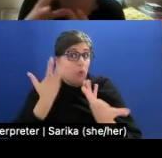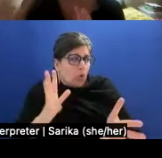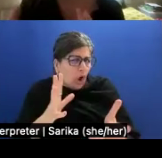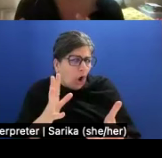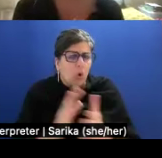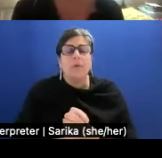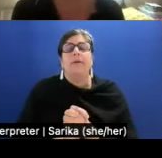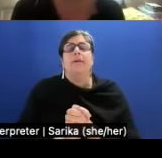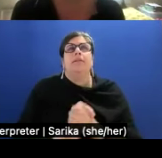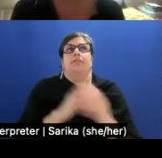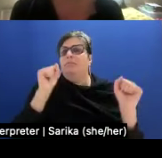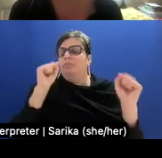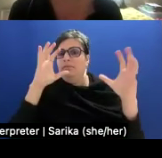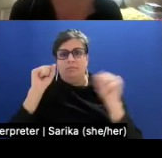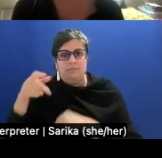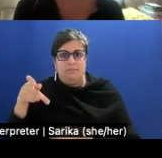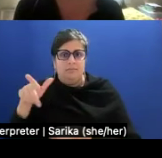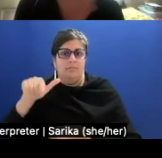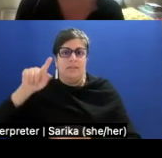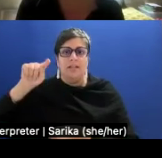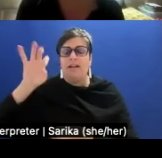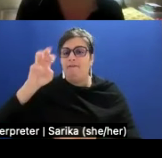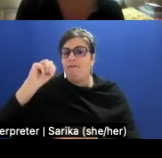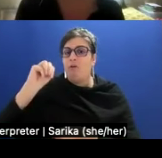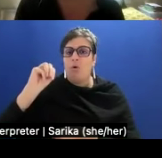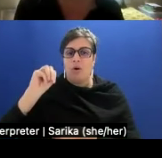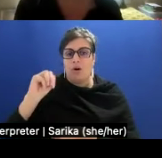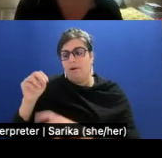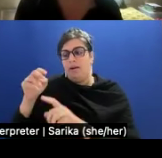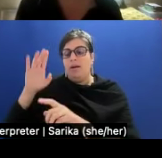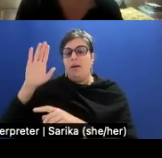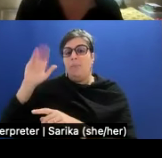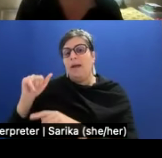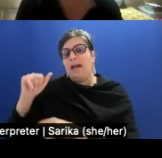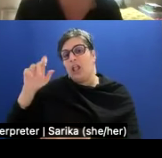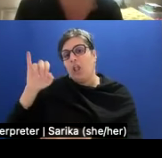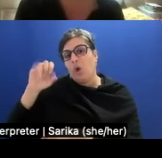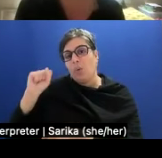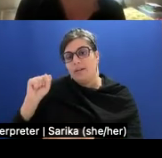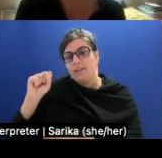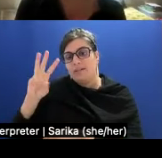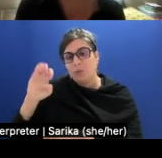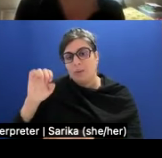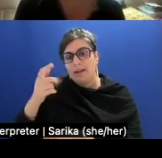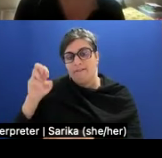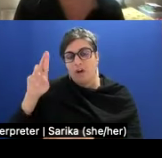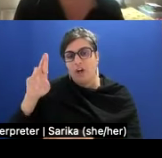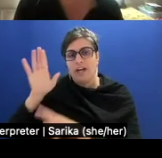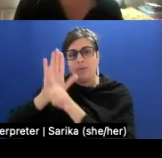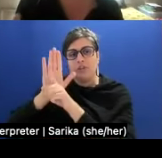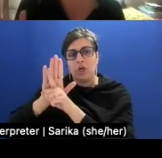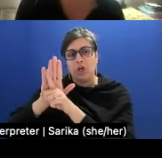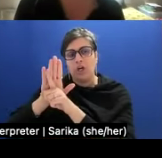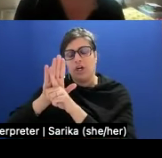platform that was created by Lois Weaver of Split Britches, and it was her answer to the panel.